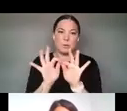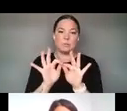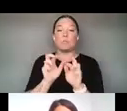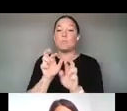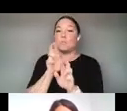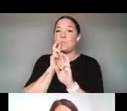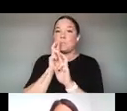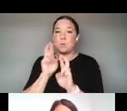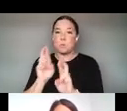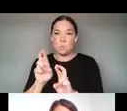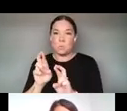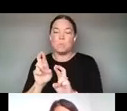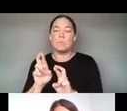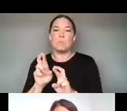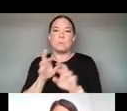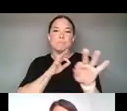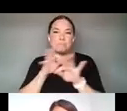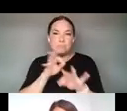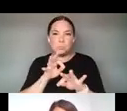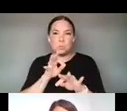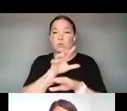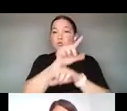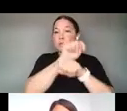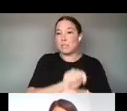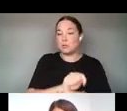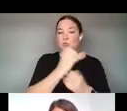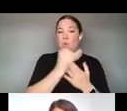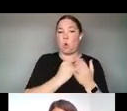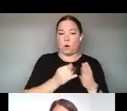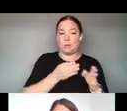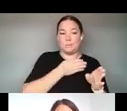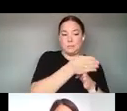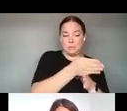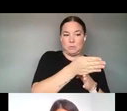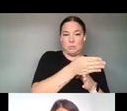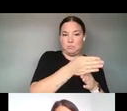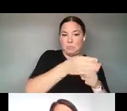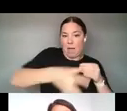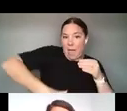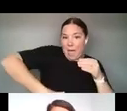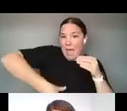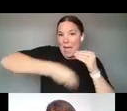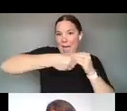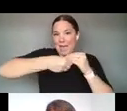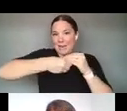THAT TRADITIONAL ARTS DISCIPLINES ARE AUGMENTED AND EXTENDED AND NOT REPLACED BY TECHNOLOGY.